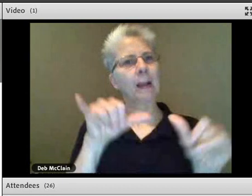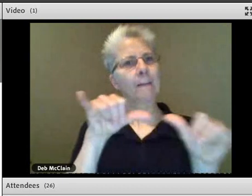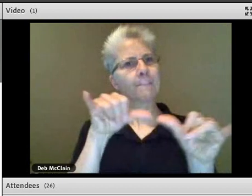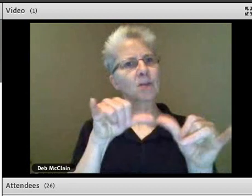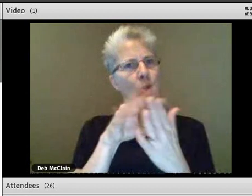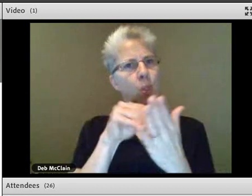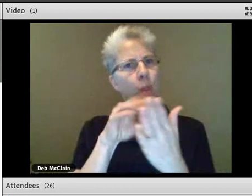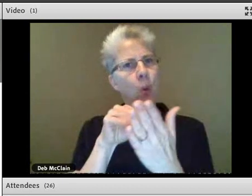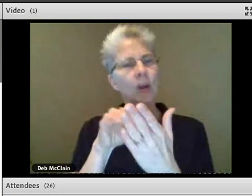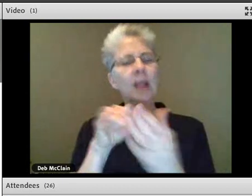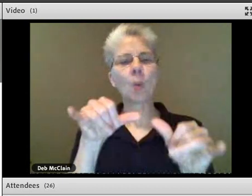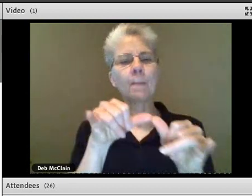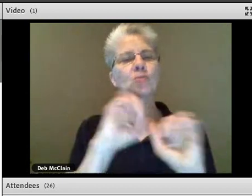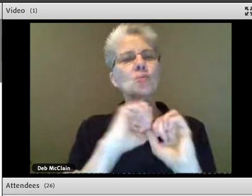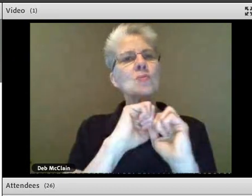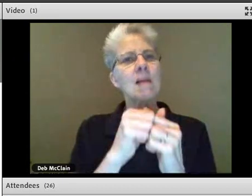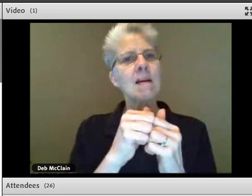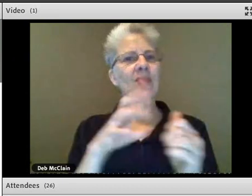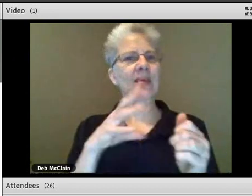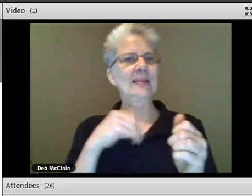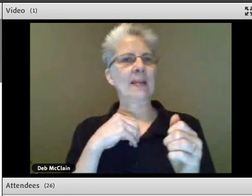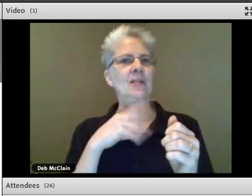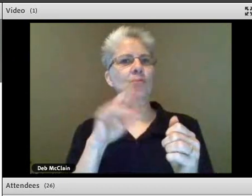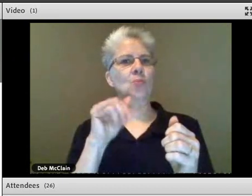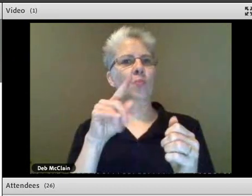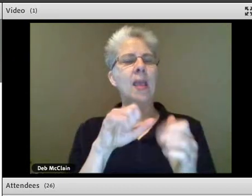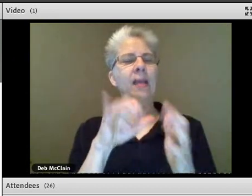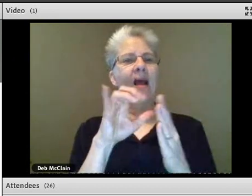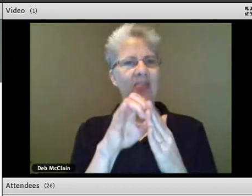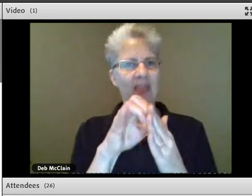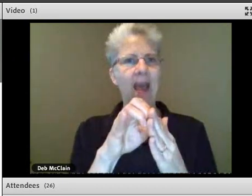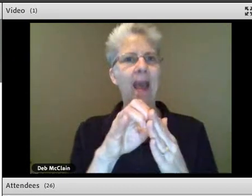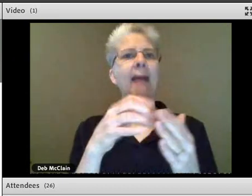you measure the acceptance rate of the content, so if you were to train a whole bunch of people